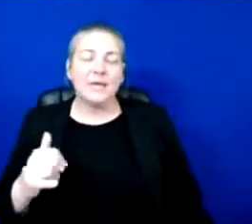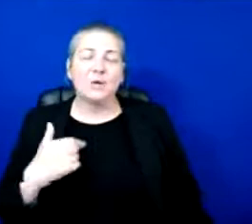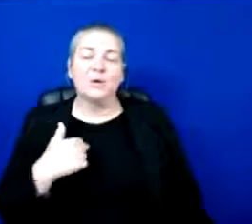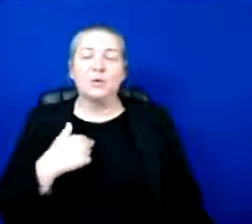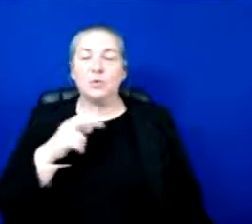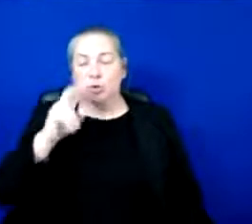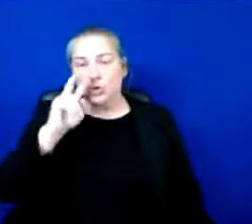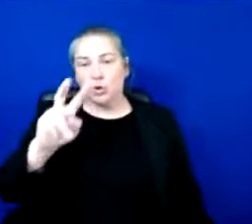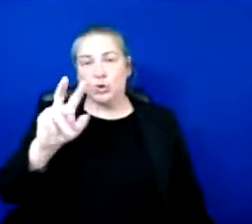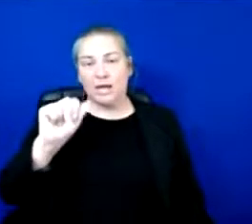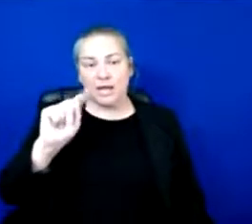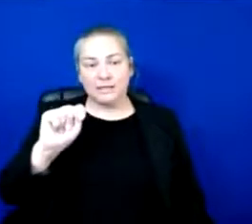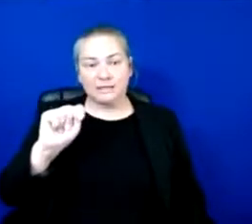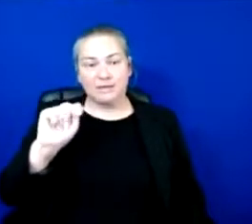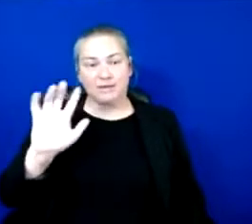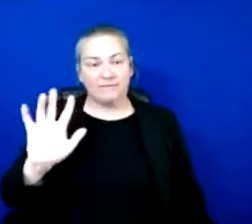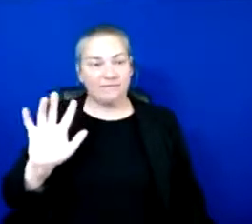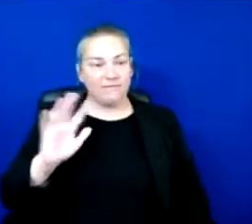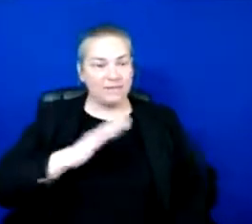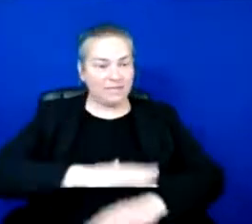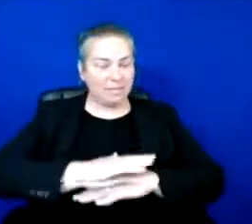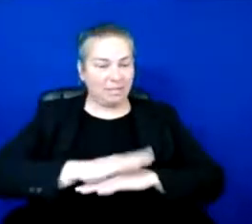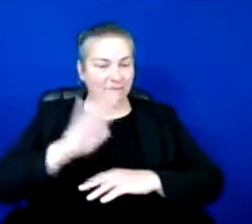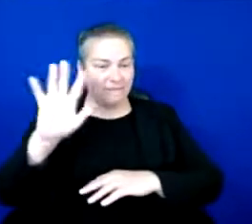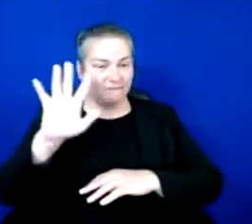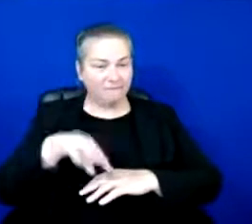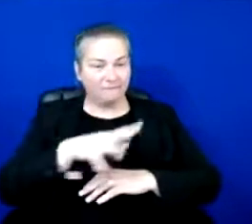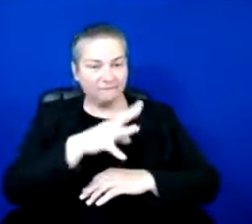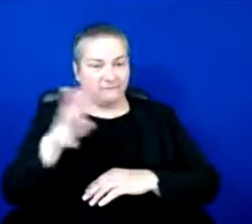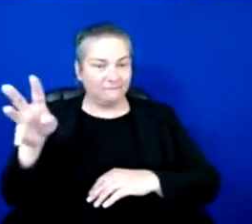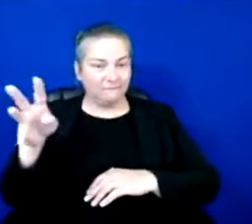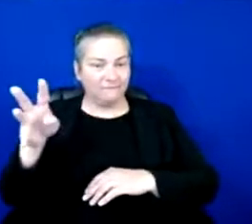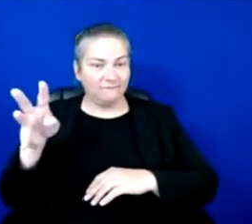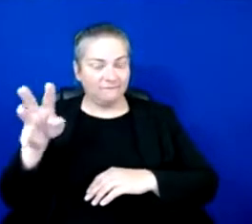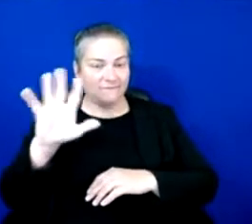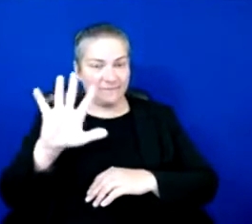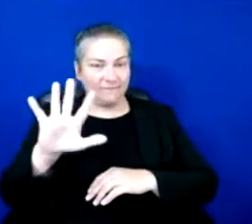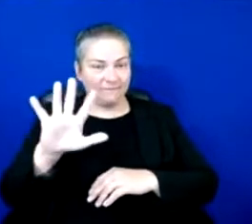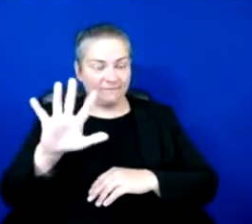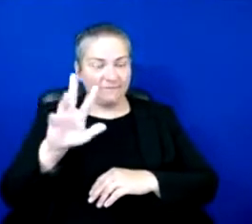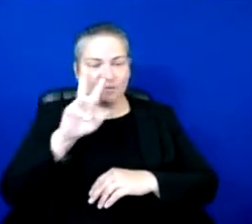five, If we have it, just a couple of good numbers here. Hopefully you can